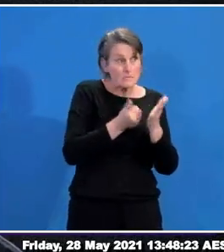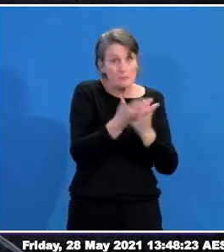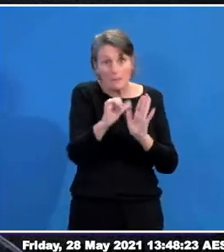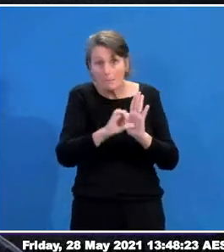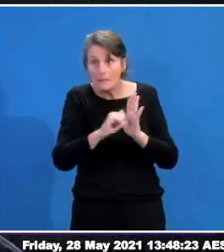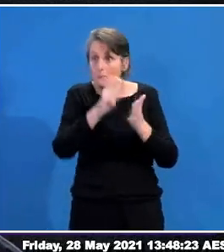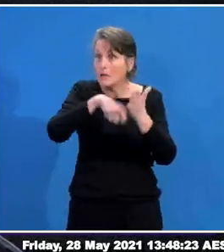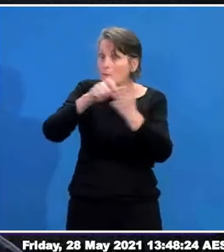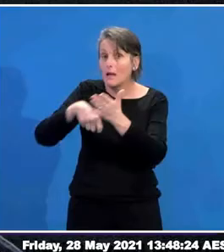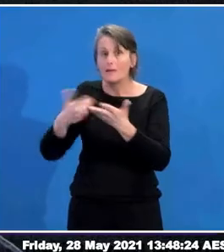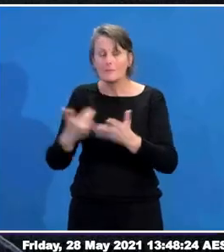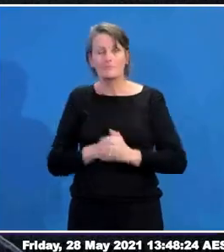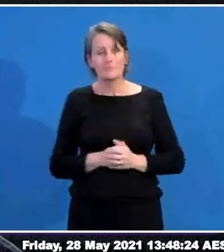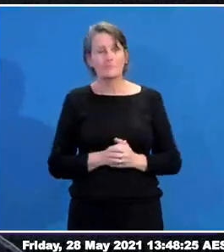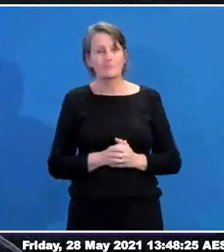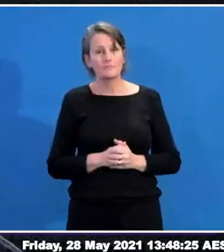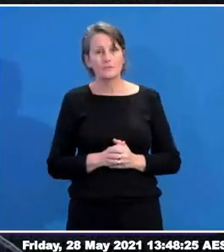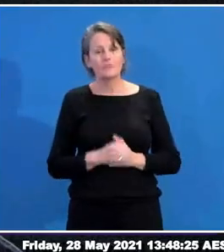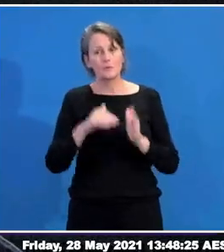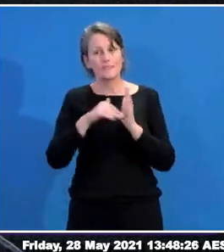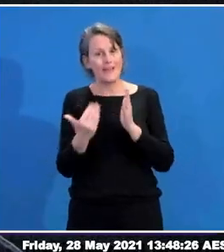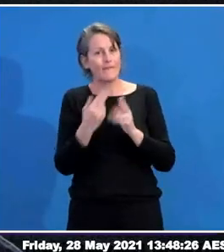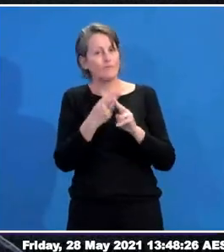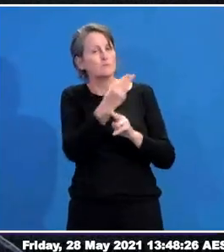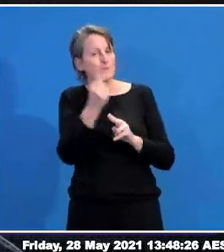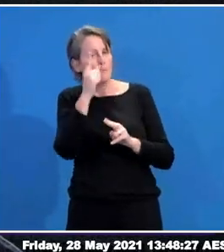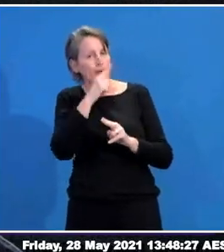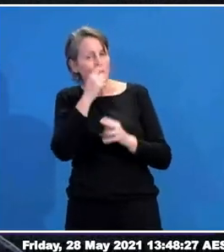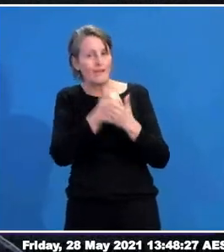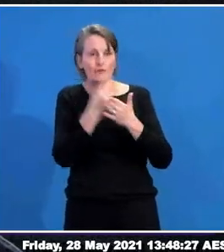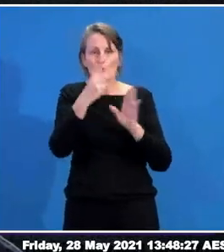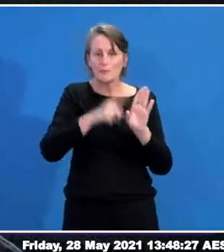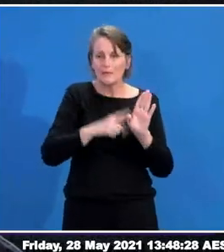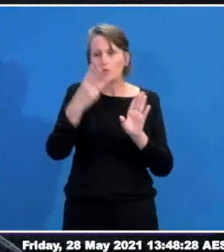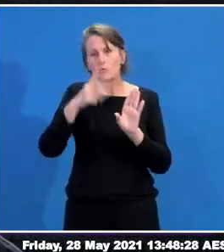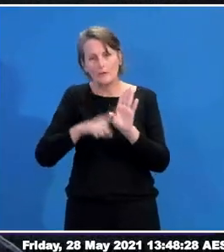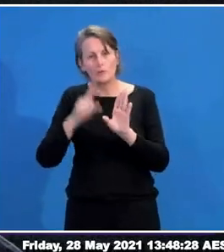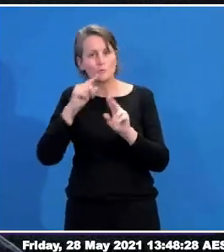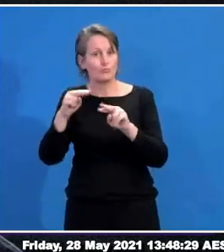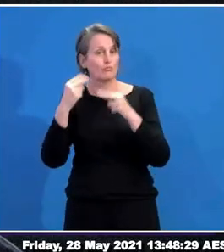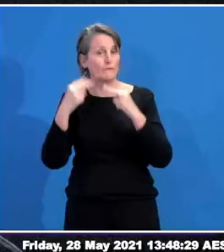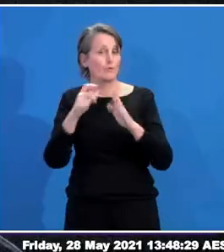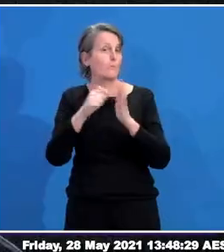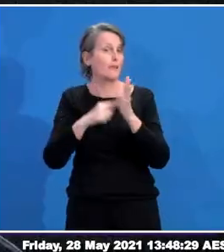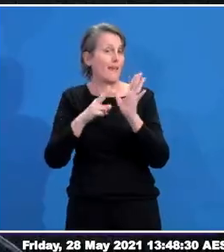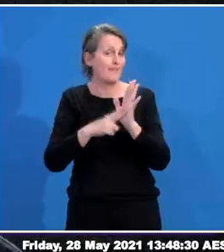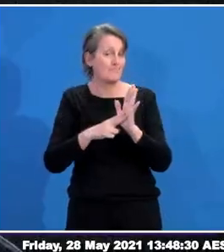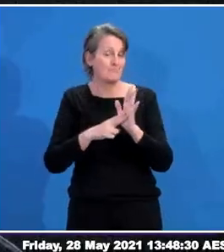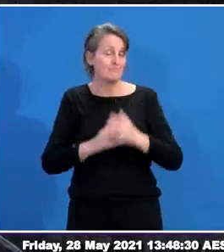So we are moving to longer plans, so two or three-year plans are now becoming quite common.